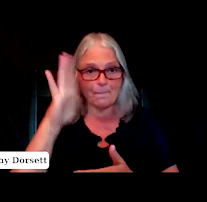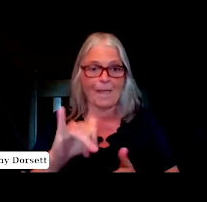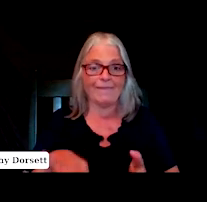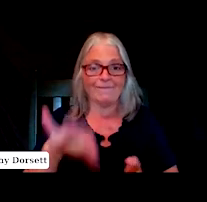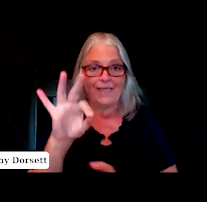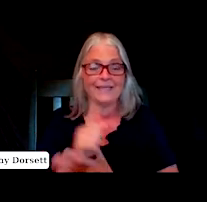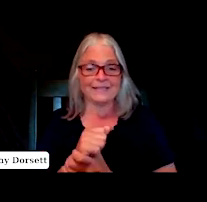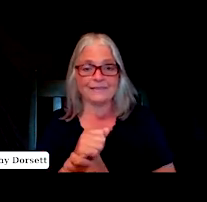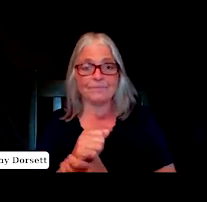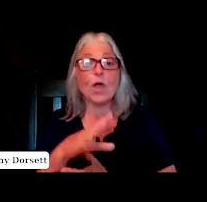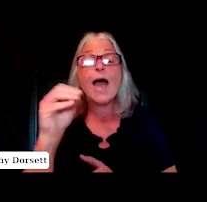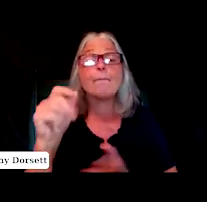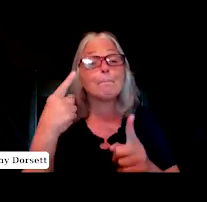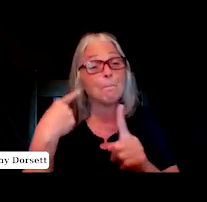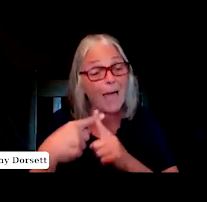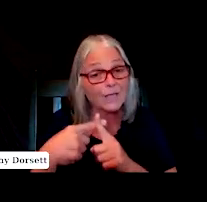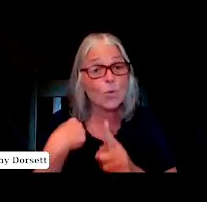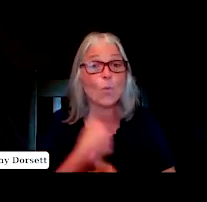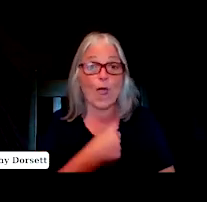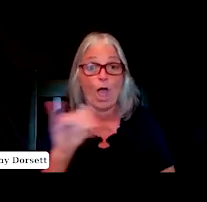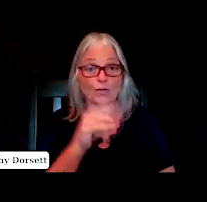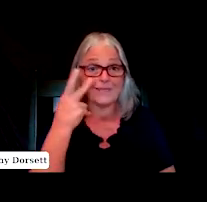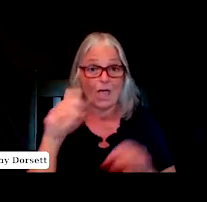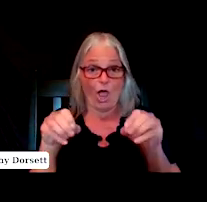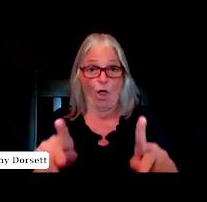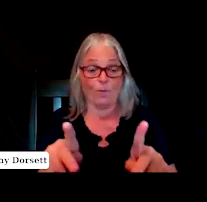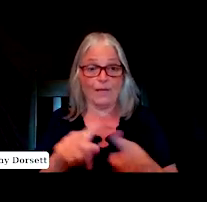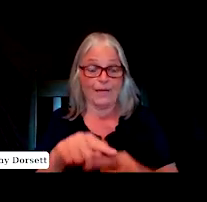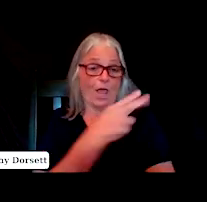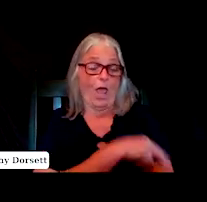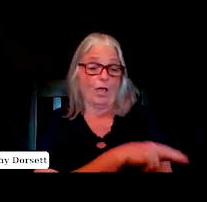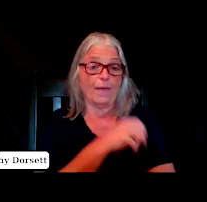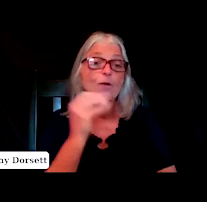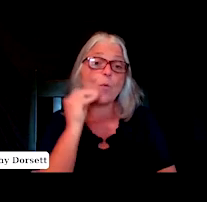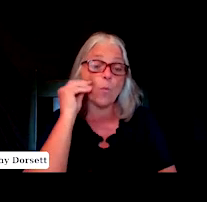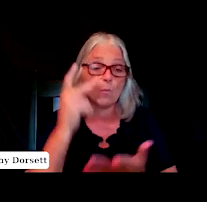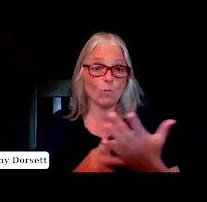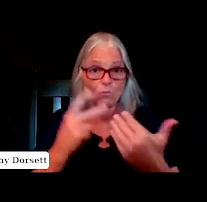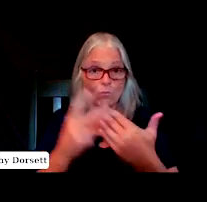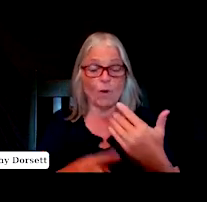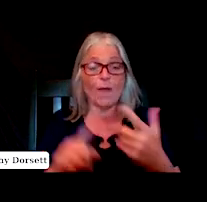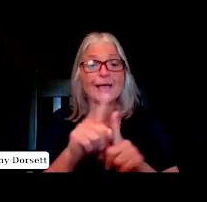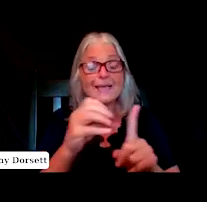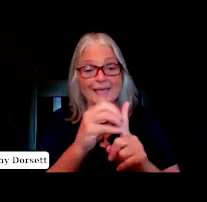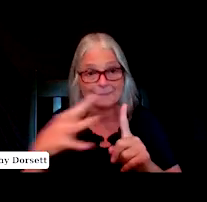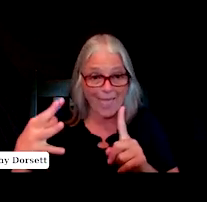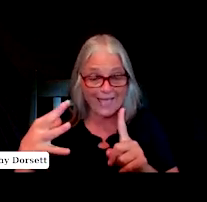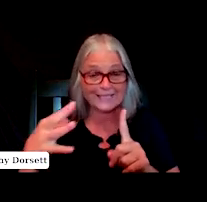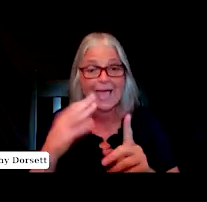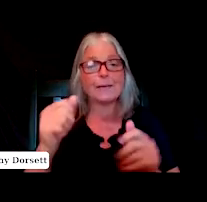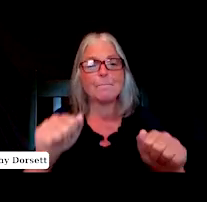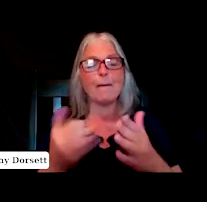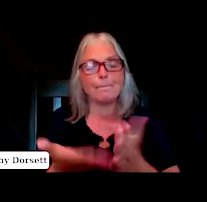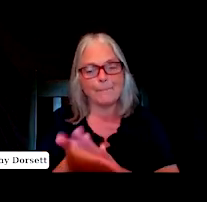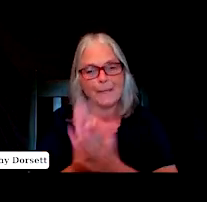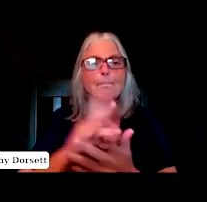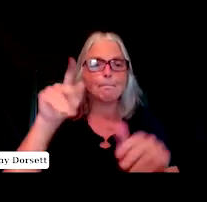Additionally, we also see opportunity in the hospital at home program as it expands and possibly becomes permanent.